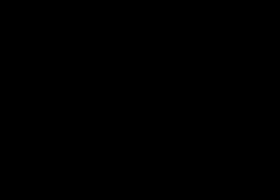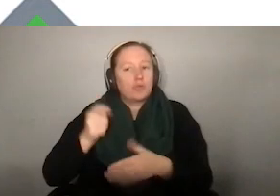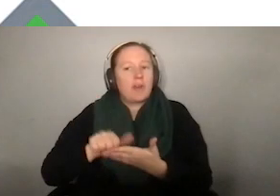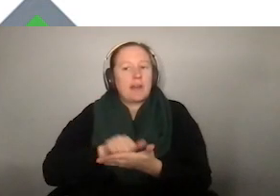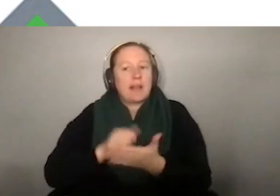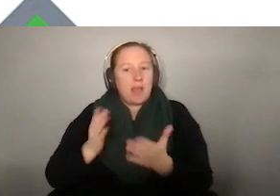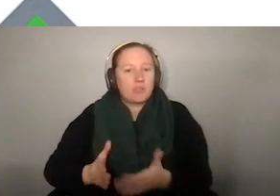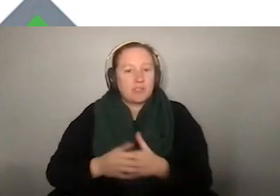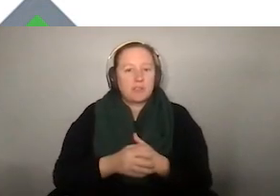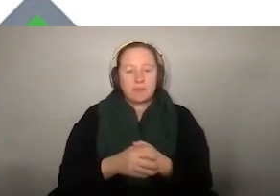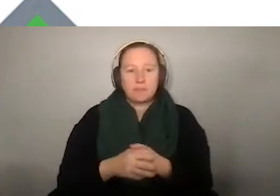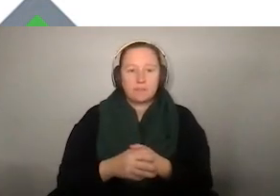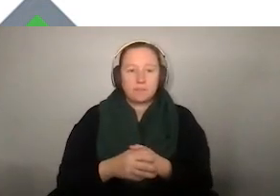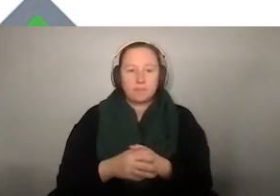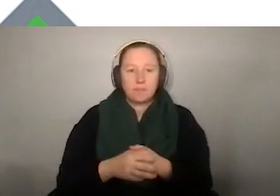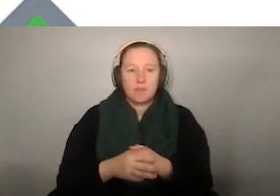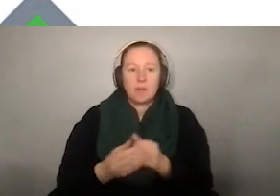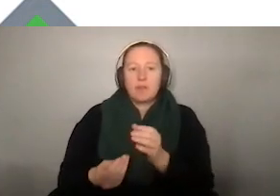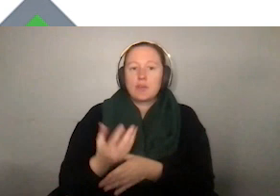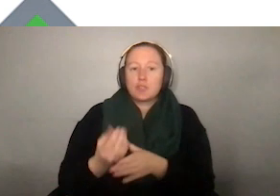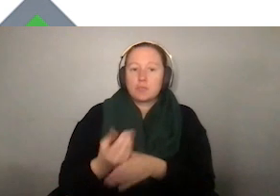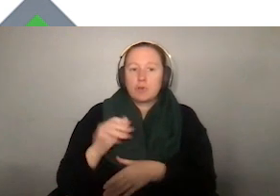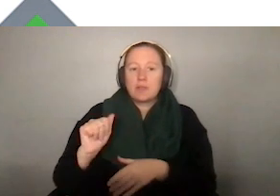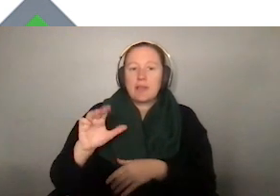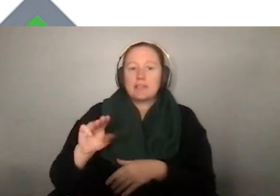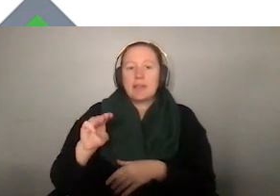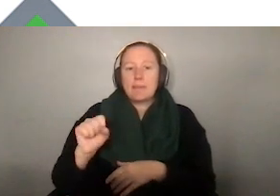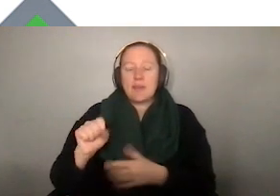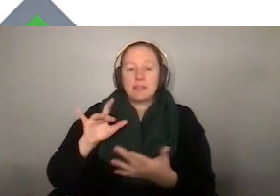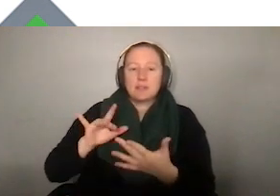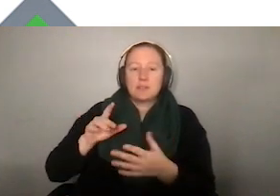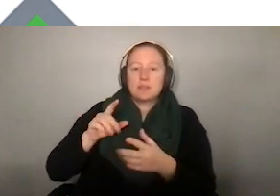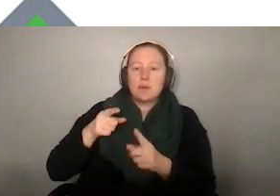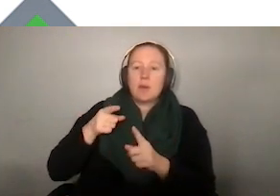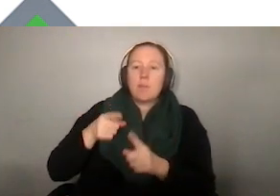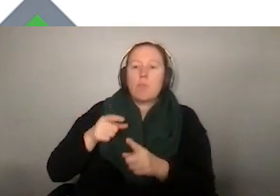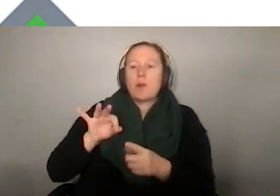In the spring, the institution's ACMS point of contact received an email indicating